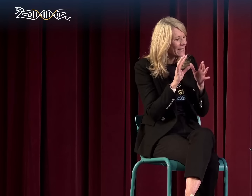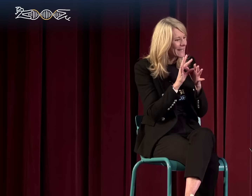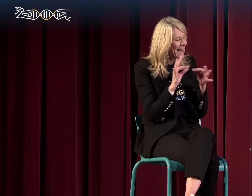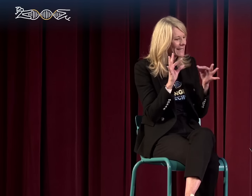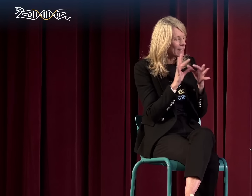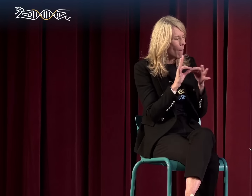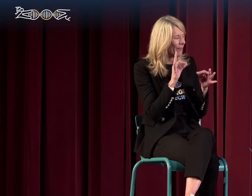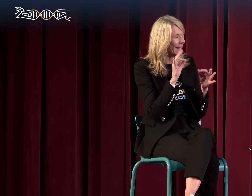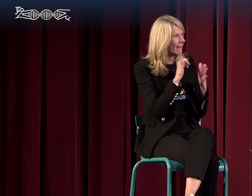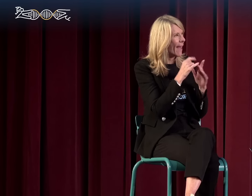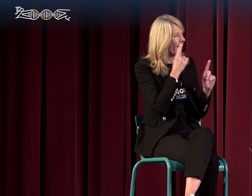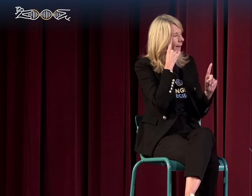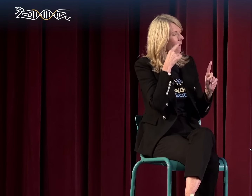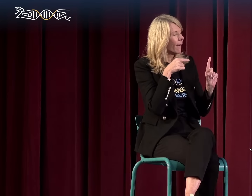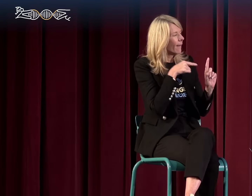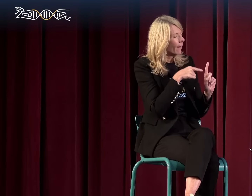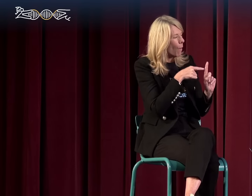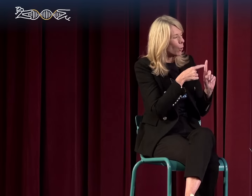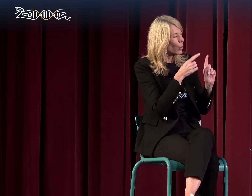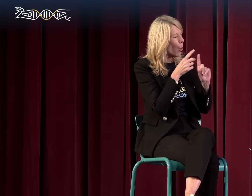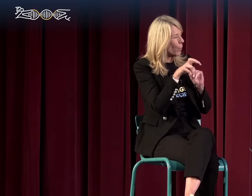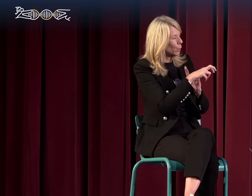Especially if you are to restore their hearing.